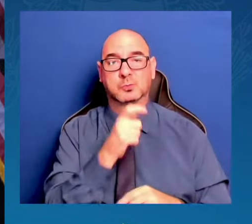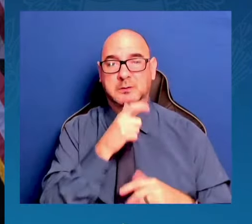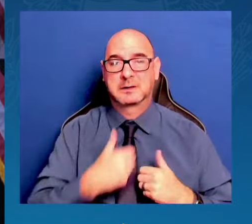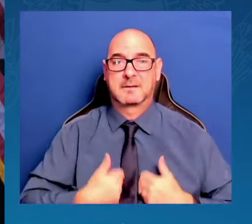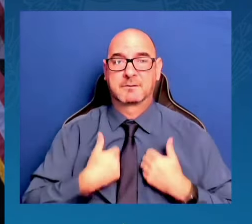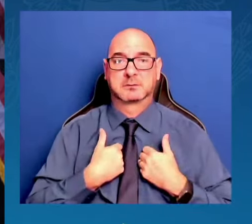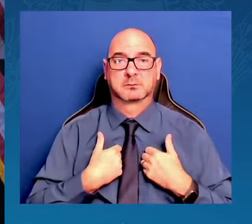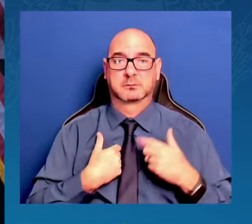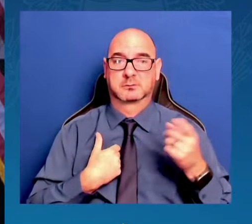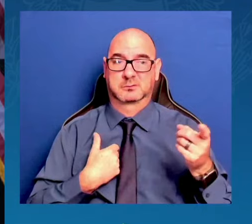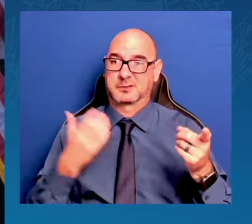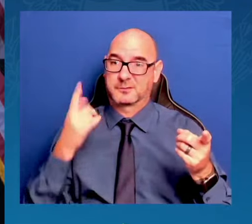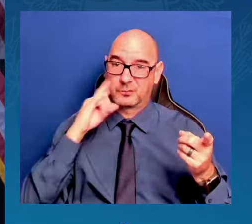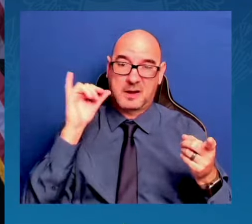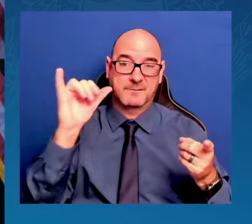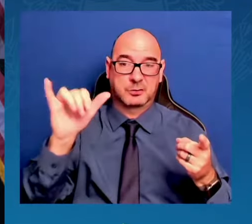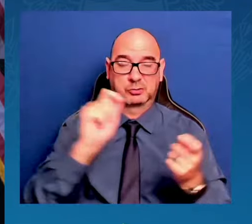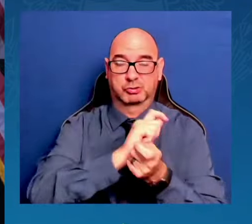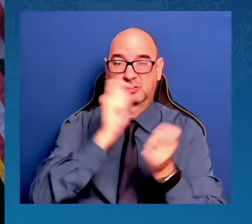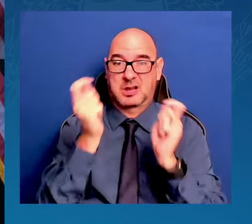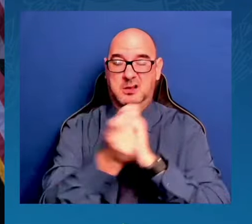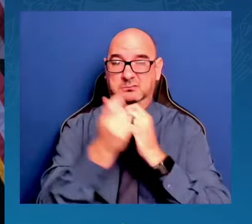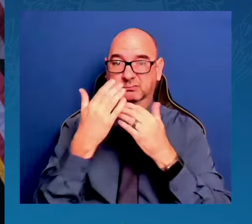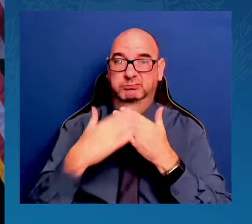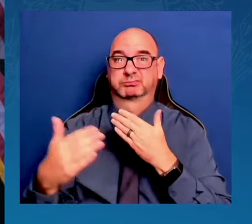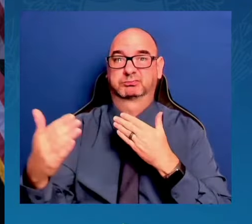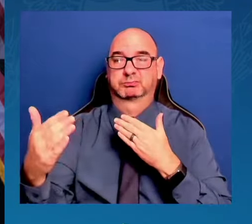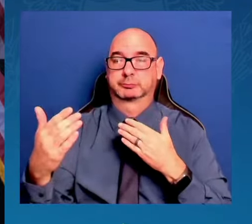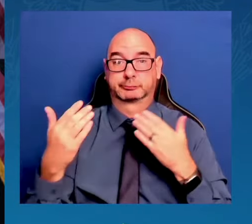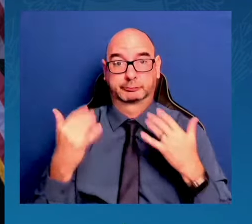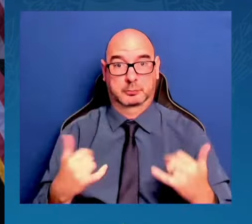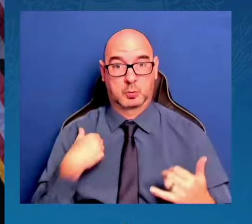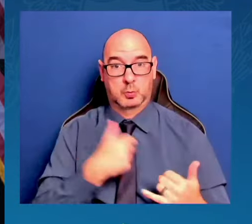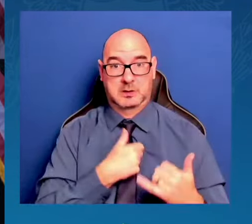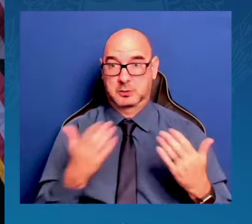All of us in this room and in our country understand this violence must stop.